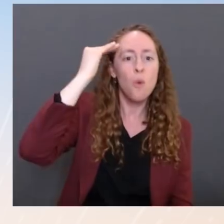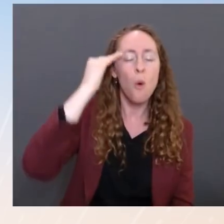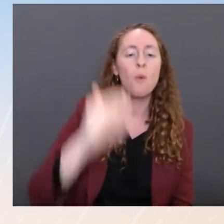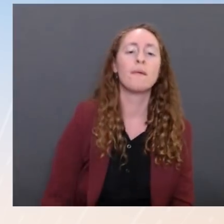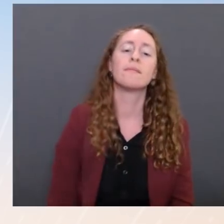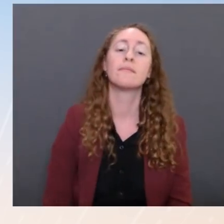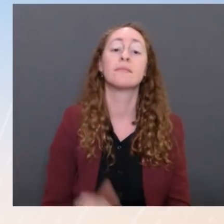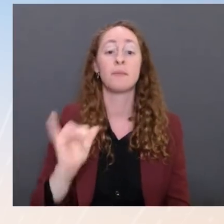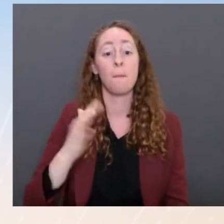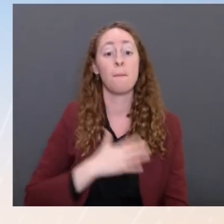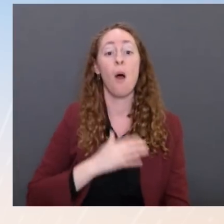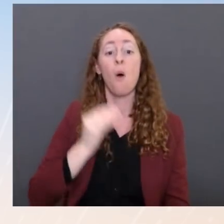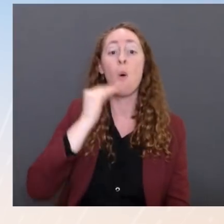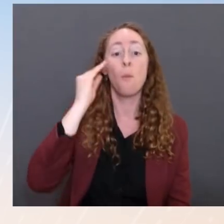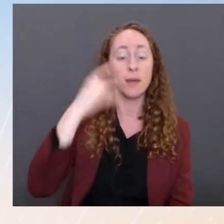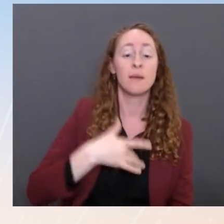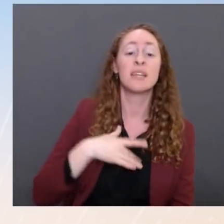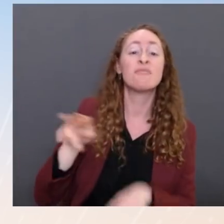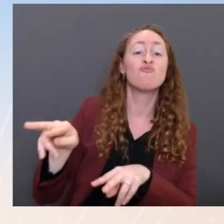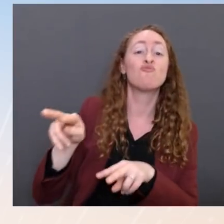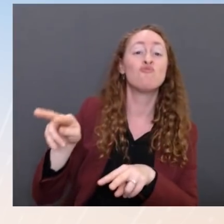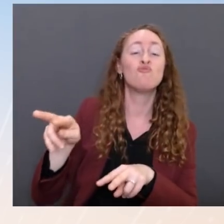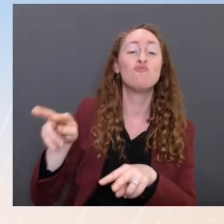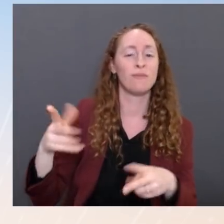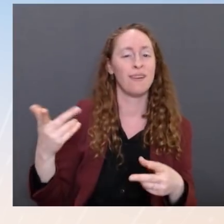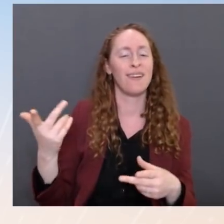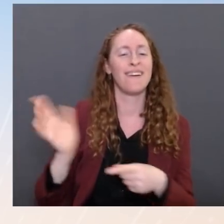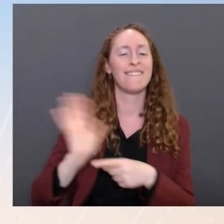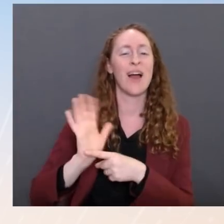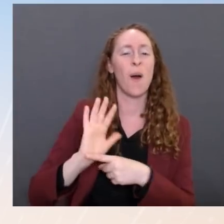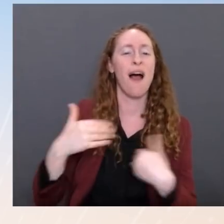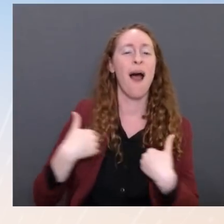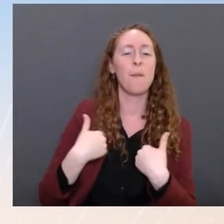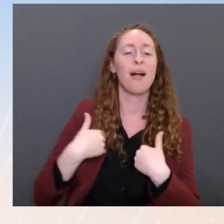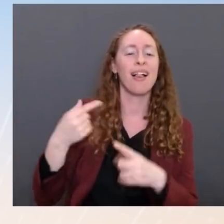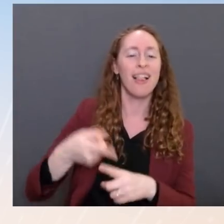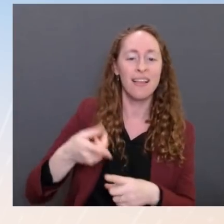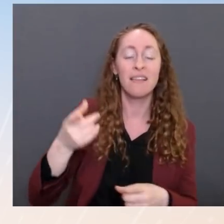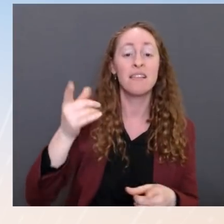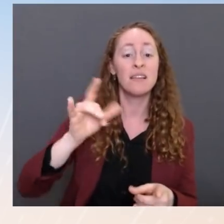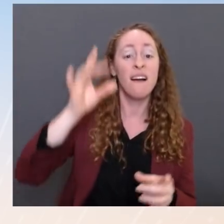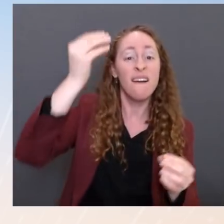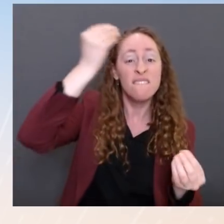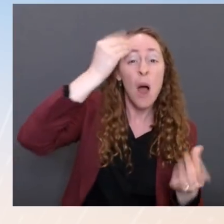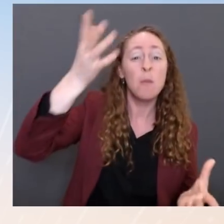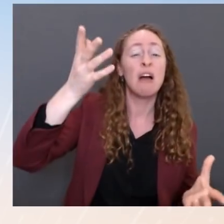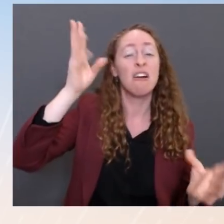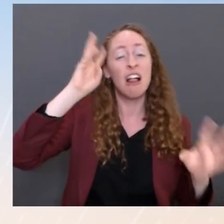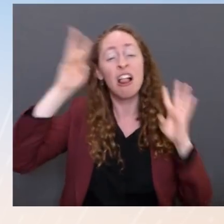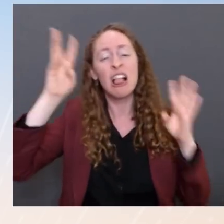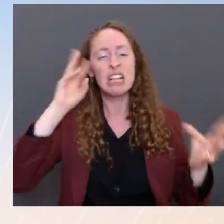and not access to information that's inaccurate and misleading or problematic. Go ahead.